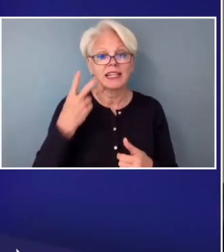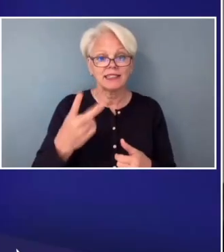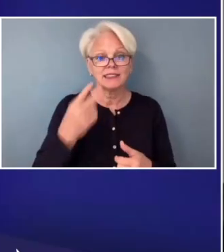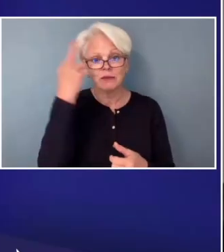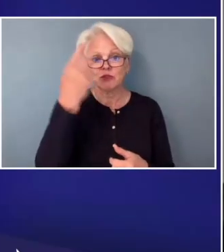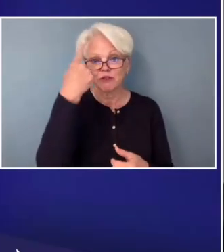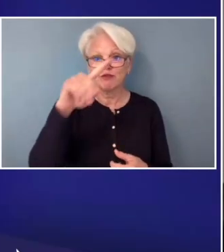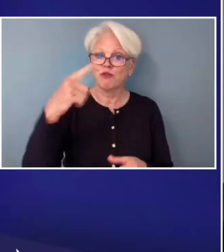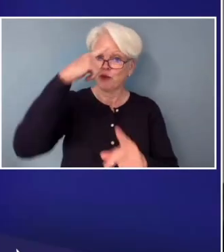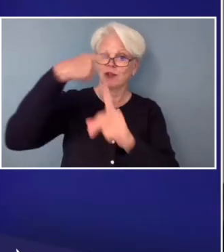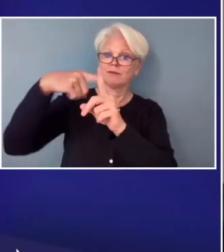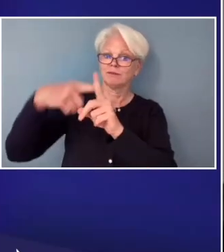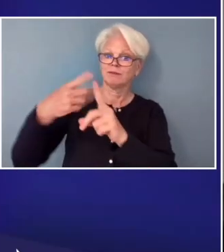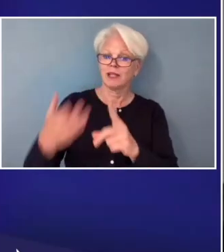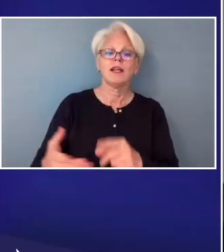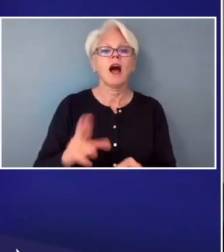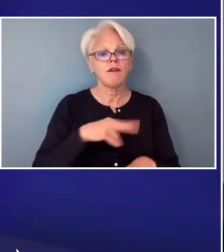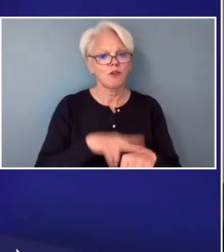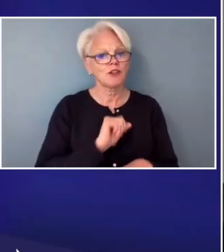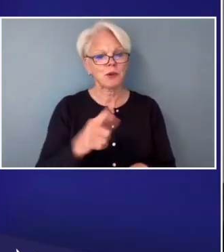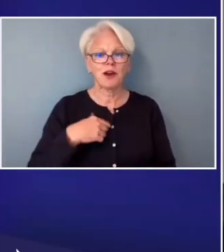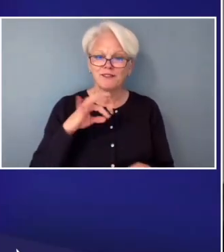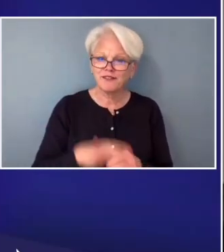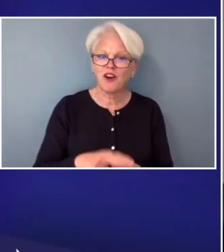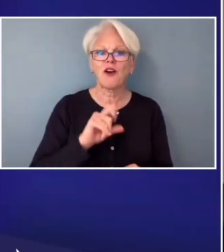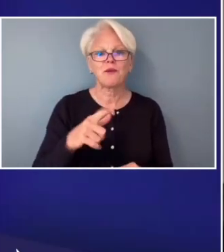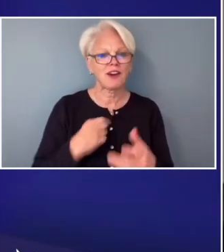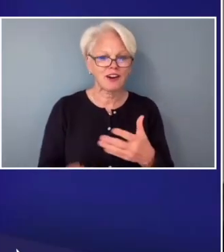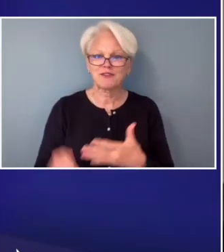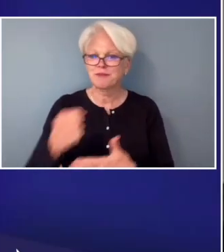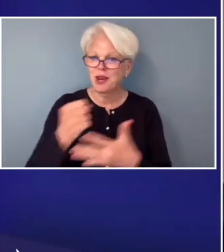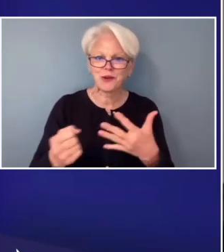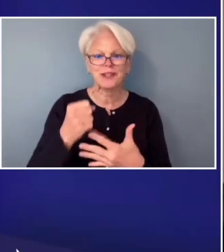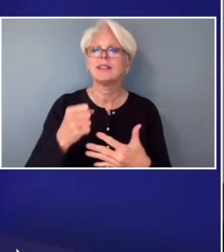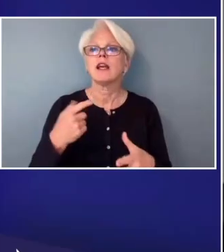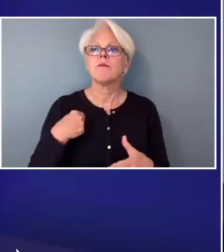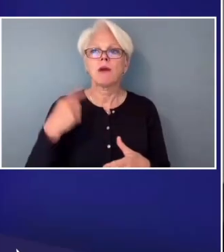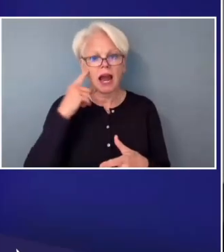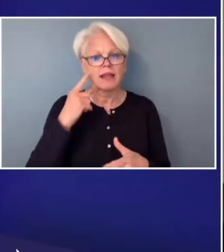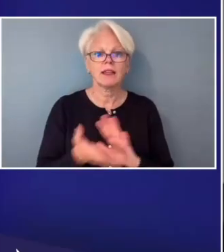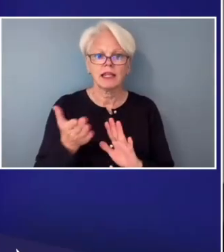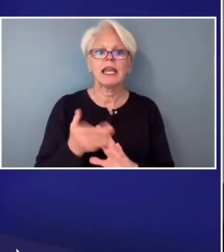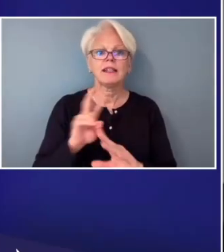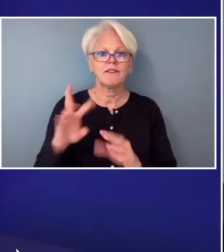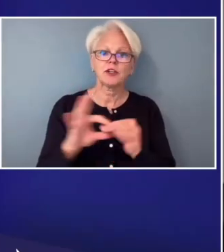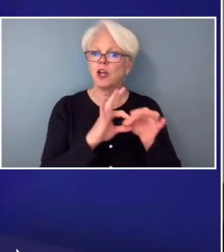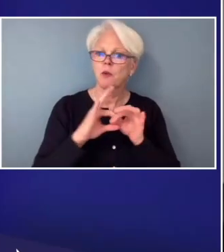Now, of course we all have a vote. We all have priorities, but I think we've really operated in a cooperative spirit this week, and I appreciate that.